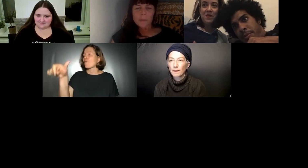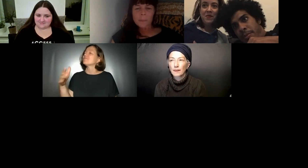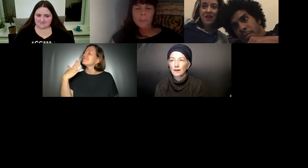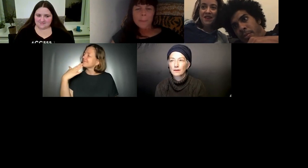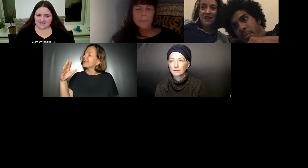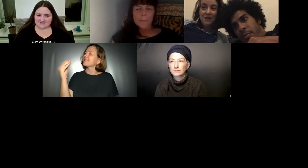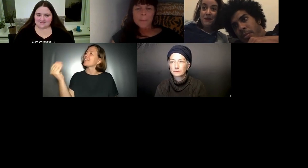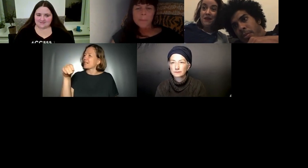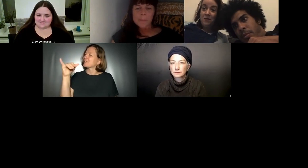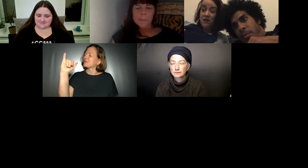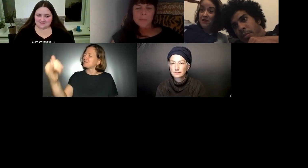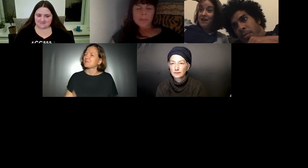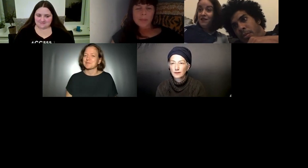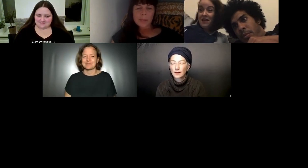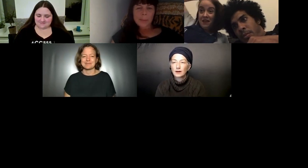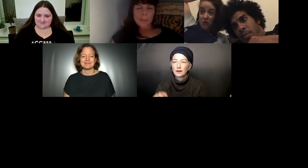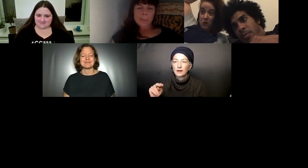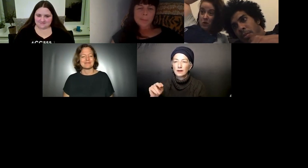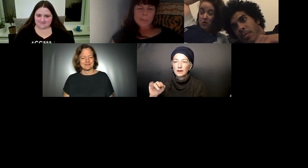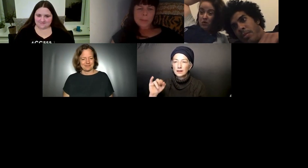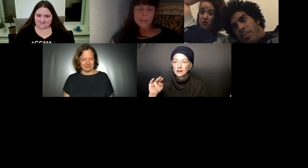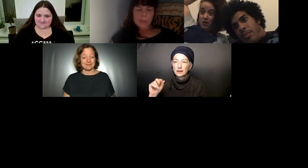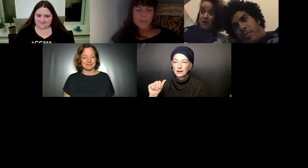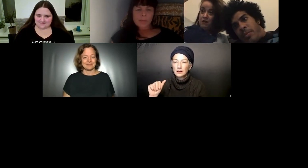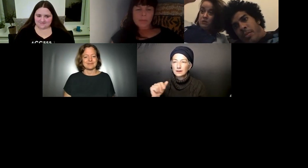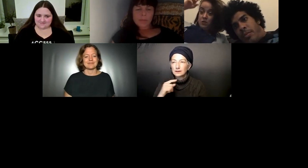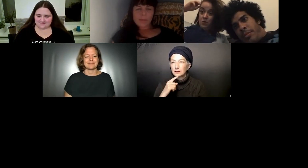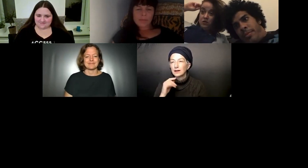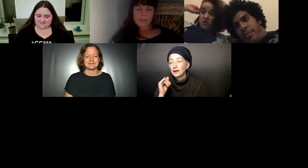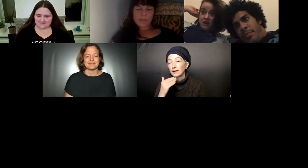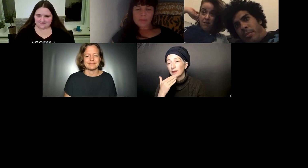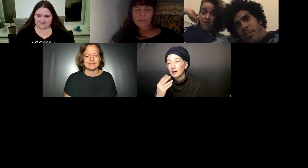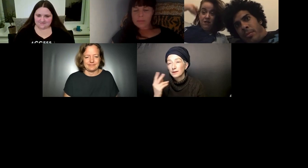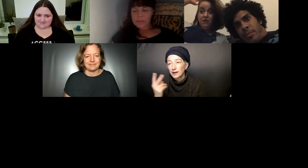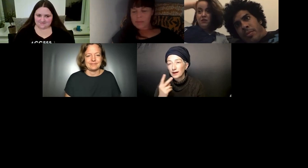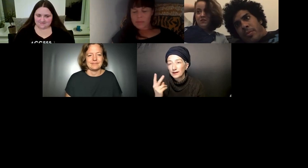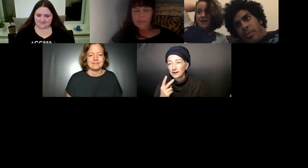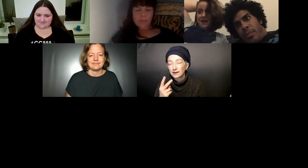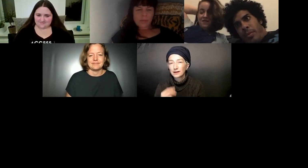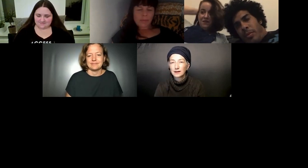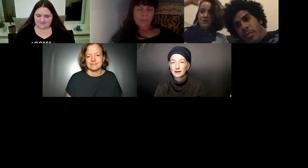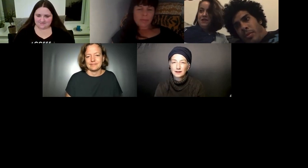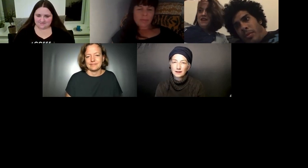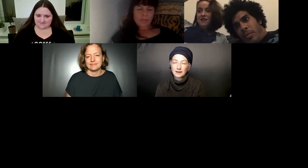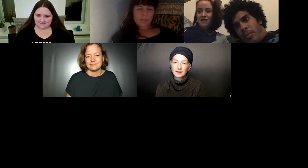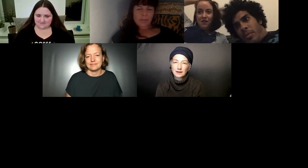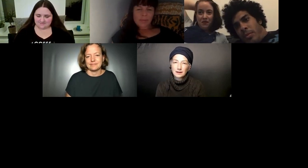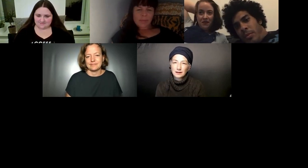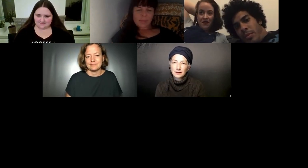Nina Mühlemann: This is Nina speaking. Well, thank you both. I also share a lot of... I have also attended several events